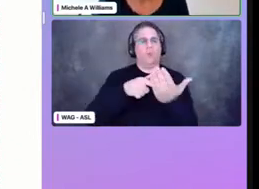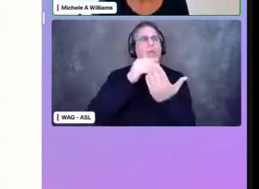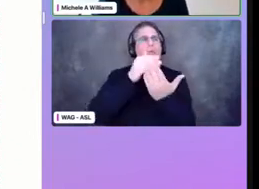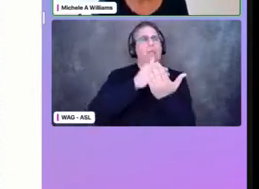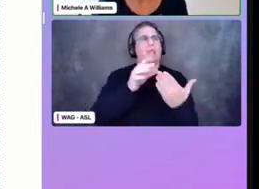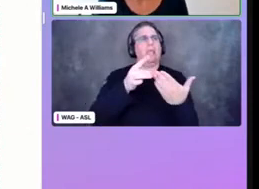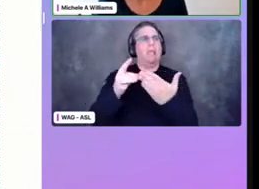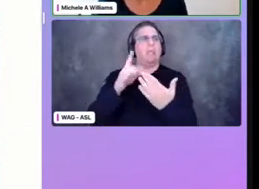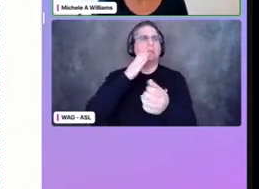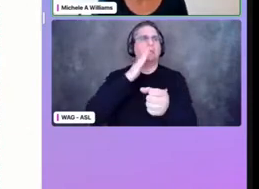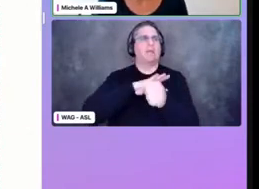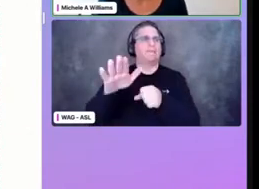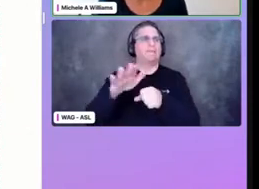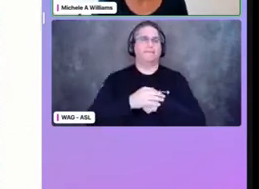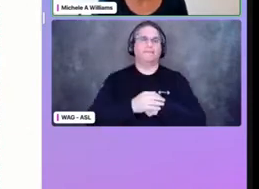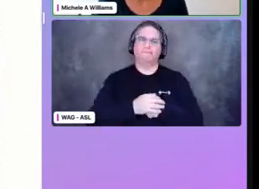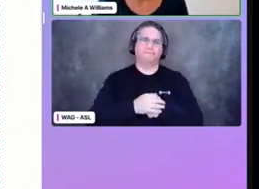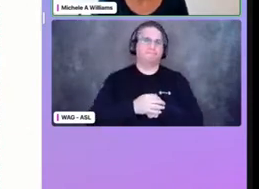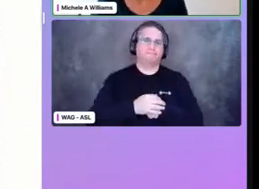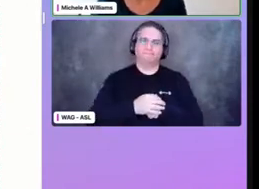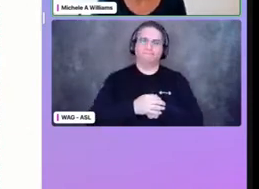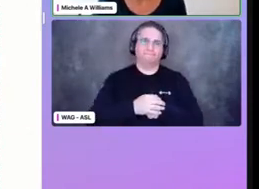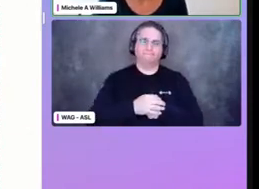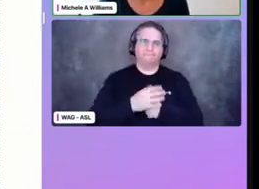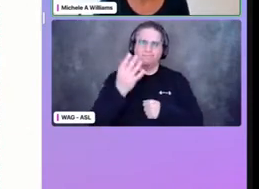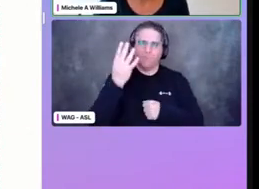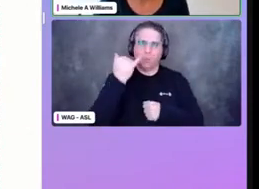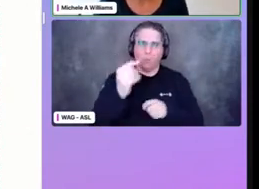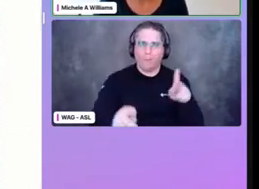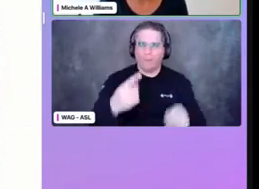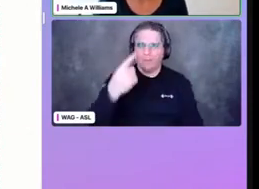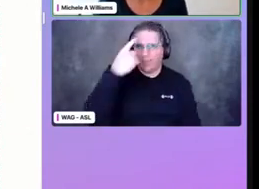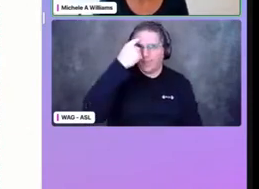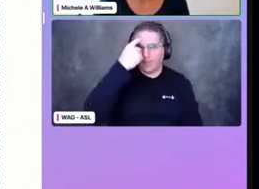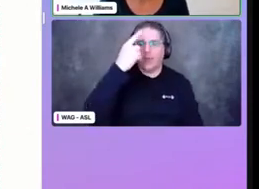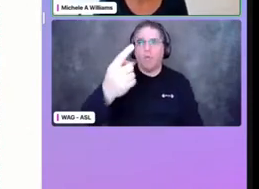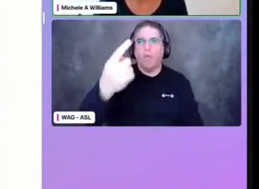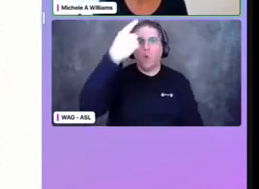ability to provide perspectives and feedback. So there's a mismatch here thinking will that the guidelines cover it.